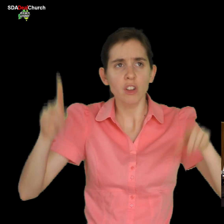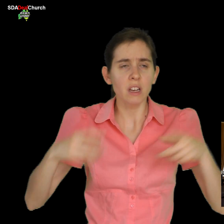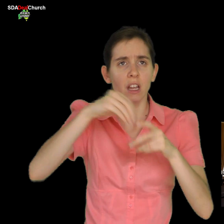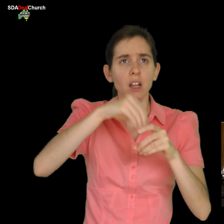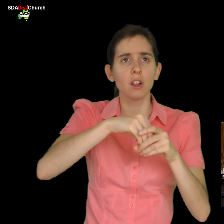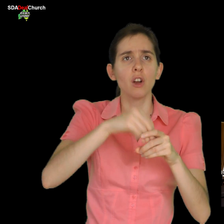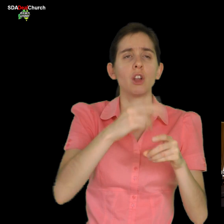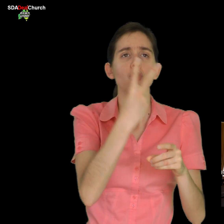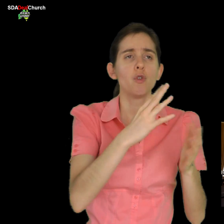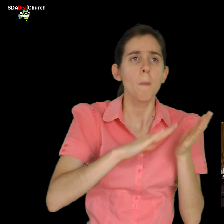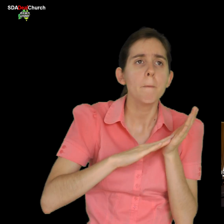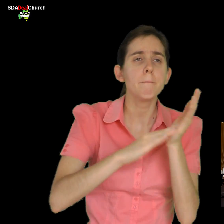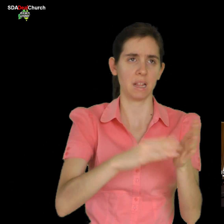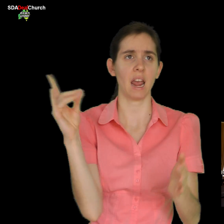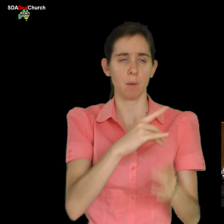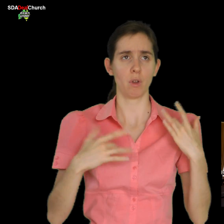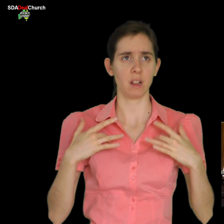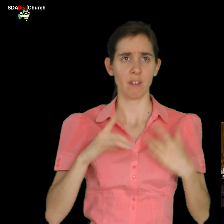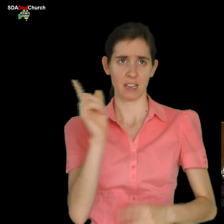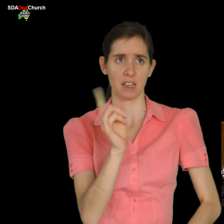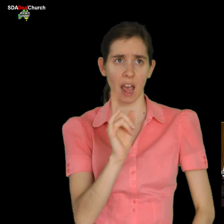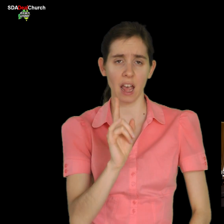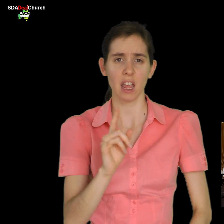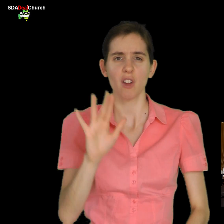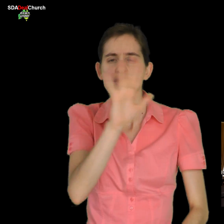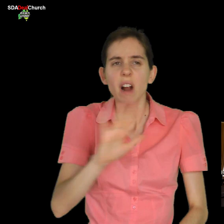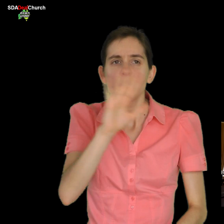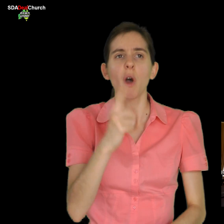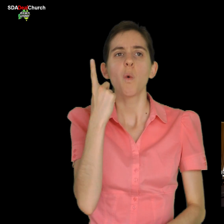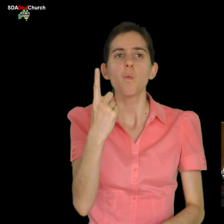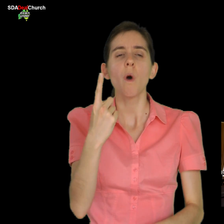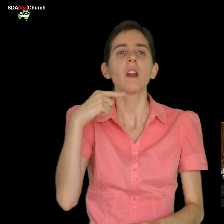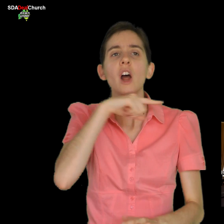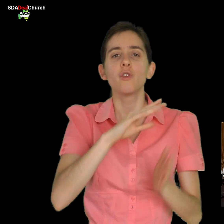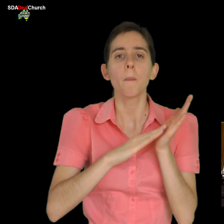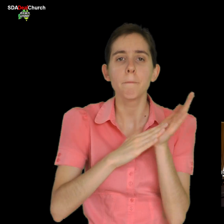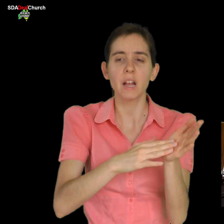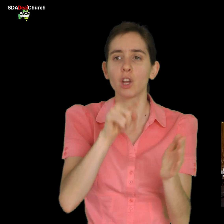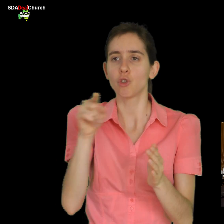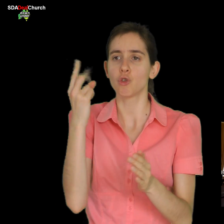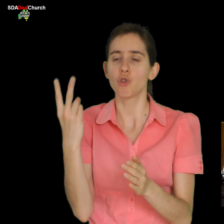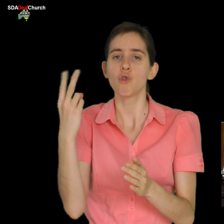living today, and an estimated 100 million to 200 million different types